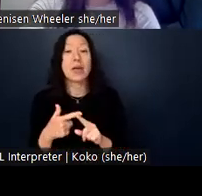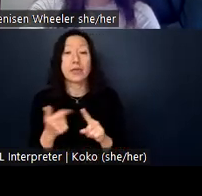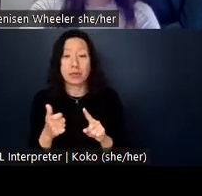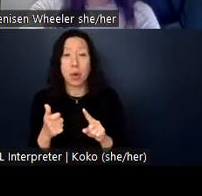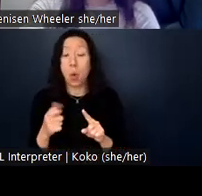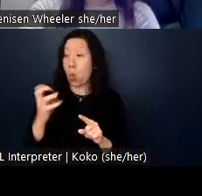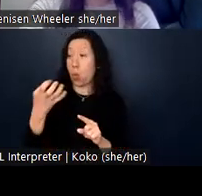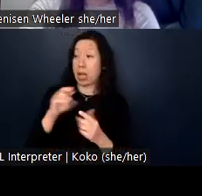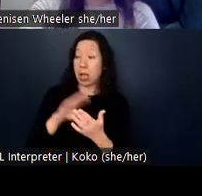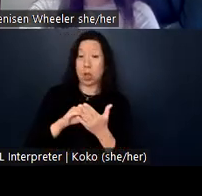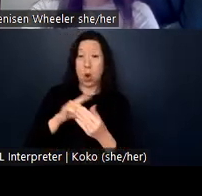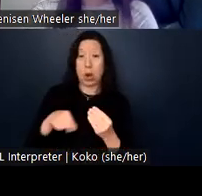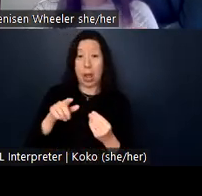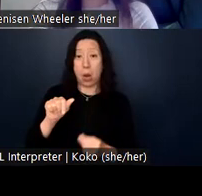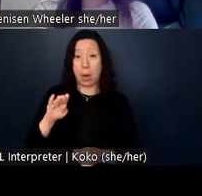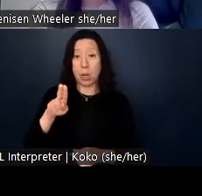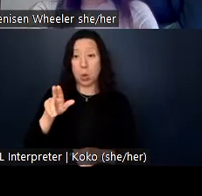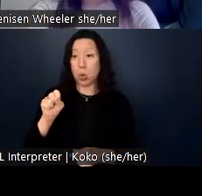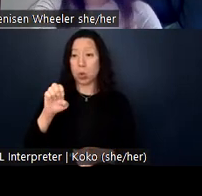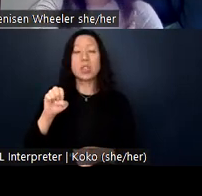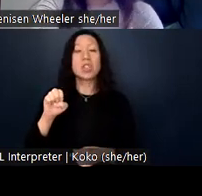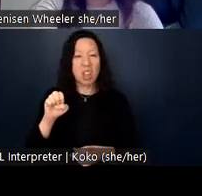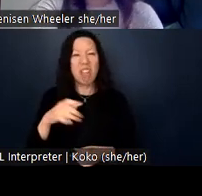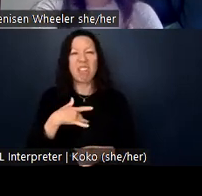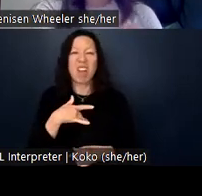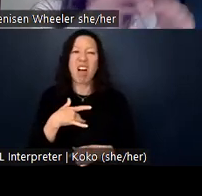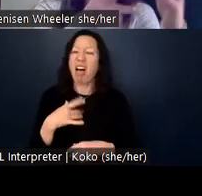can turn in that special way. 13:28:04 So voiping often doesn't come out